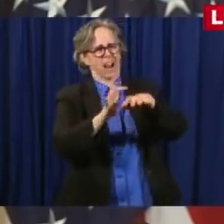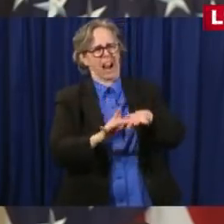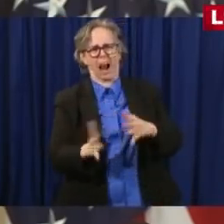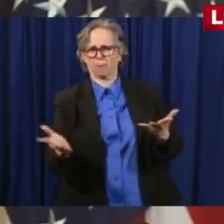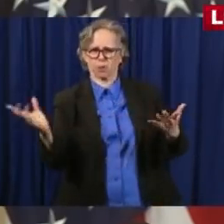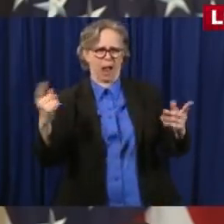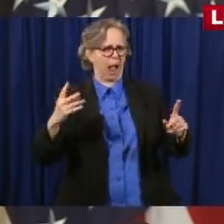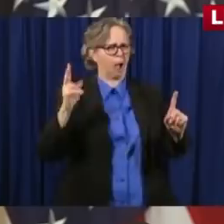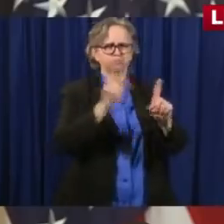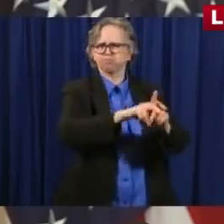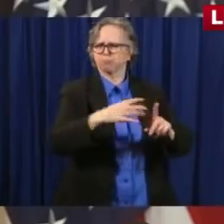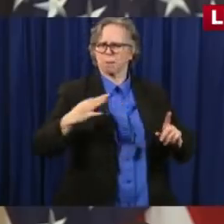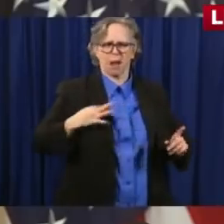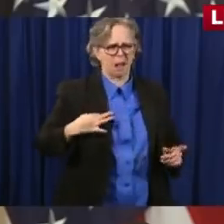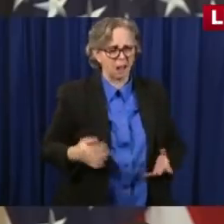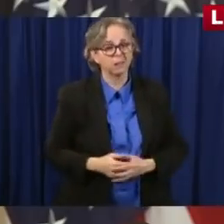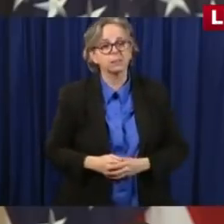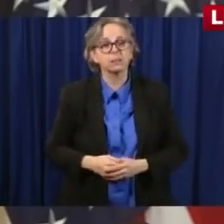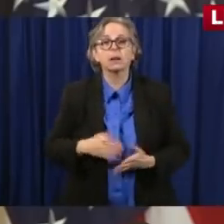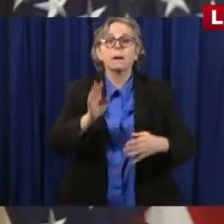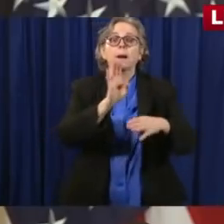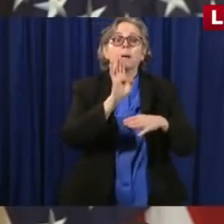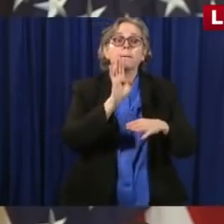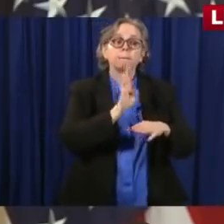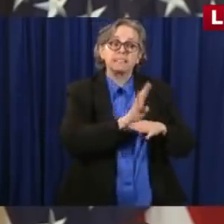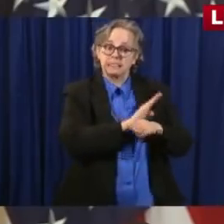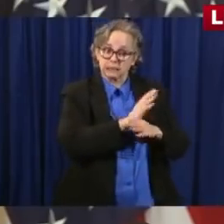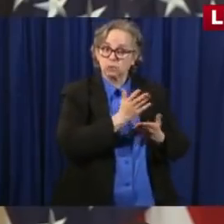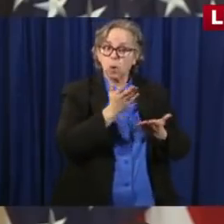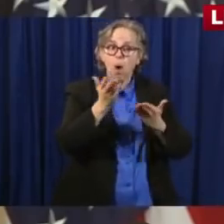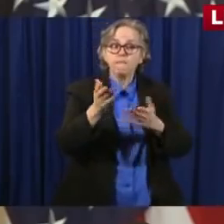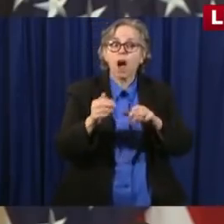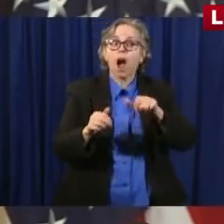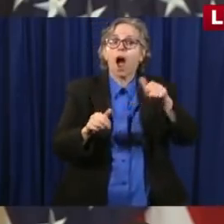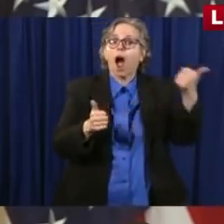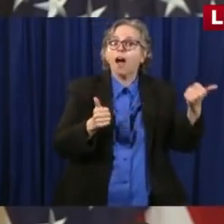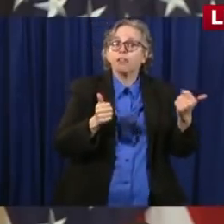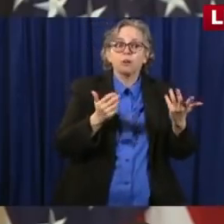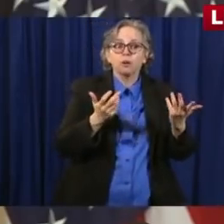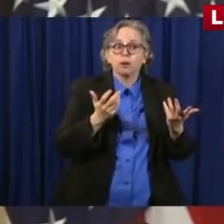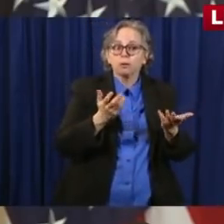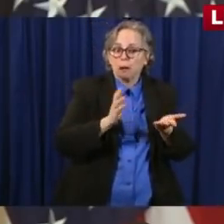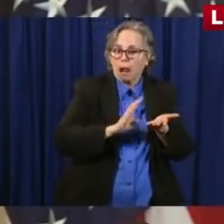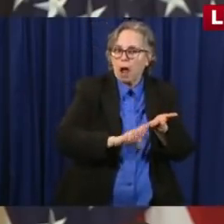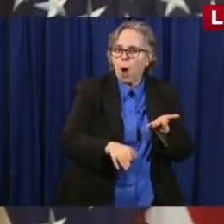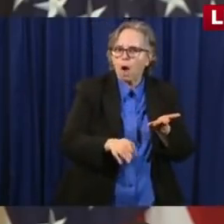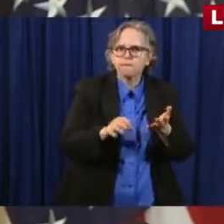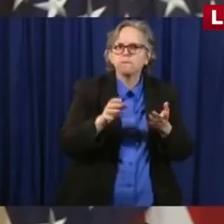THERE ARE ALSO MANY BUSINESSES SEEKING ALTERNATIVES TO LAYING OFF EMPLOYEES.